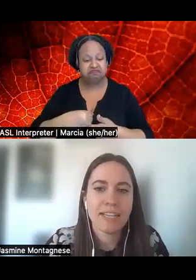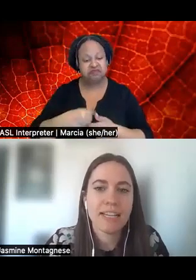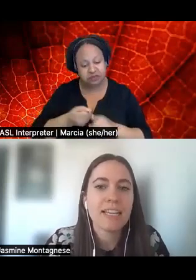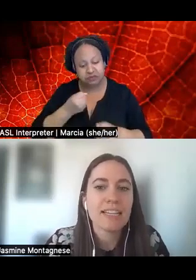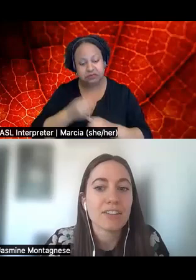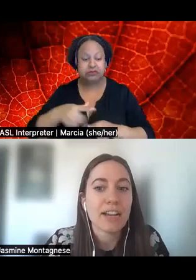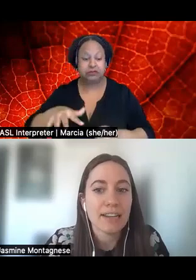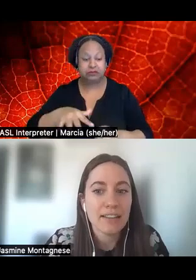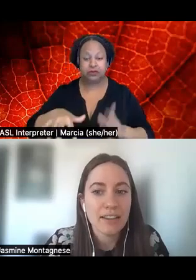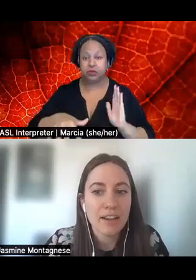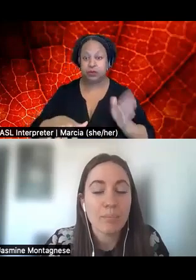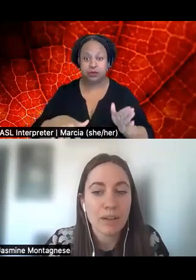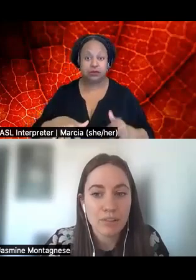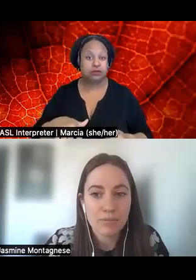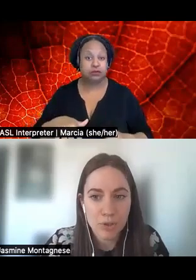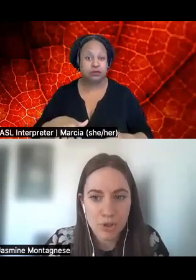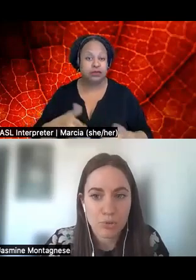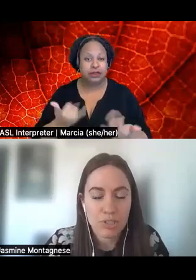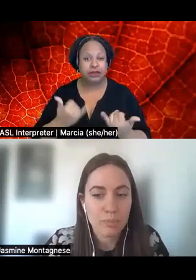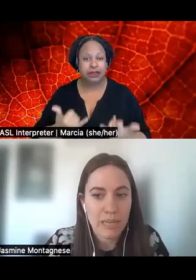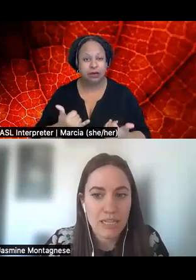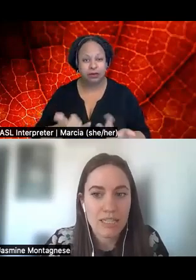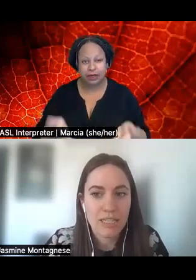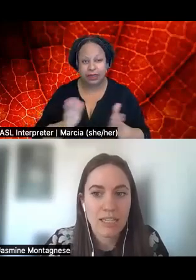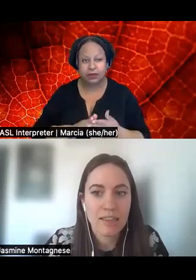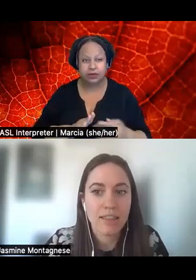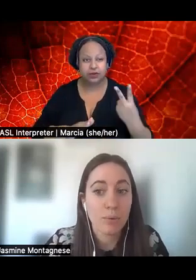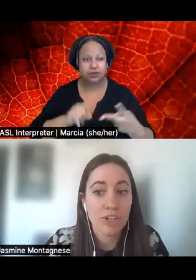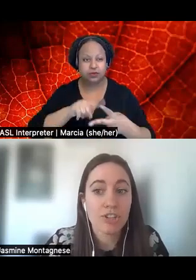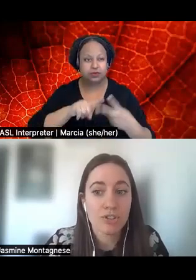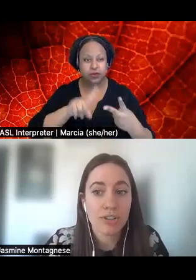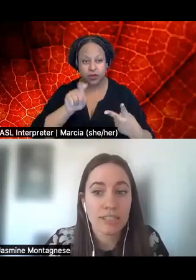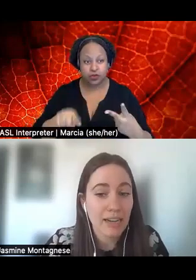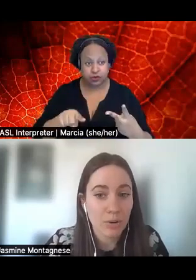Is there anything about the virtual space that we should address now?